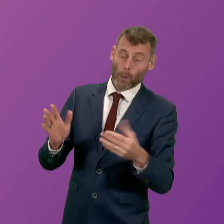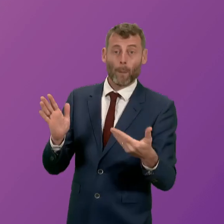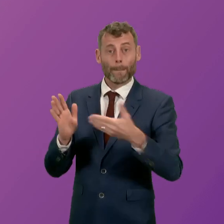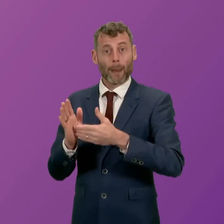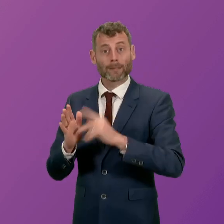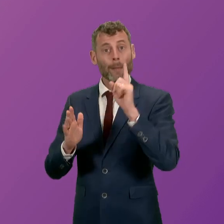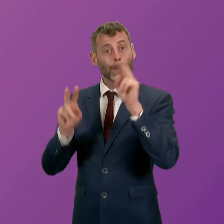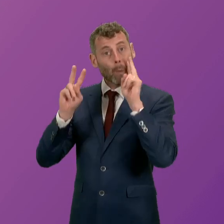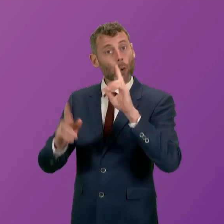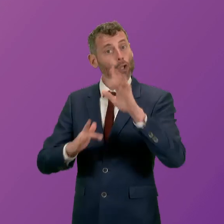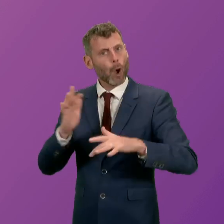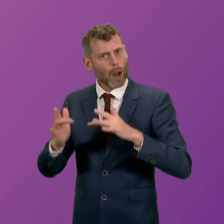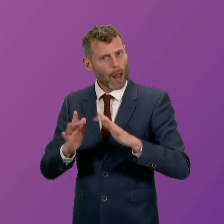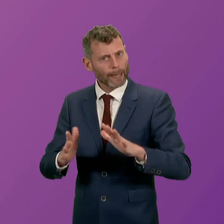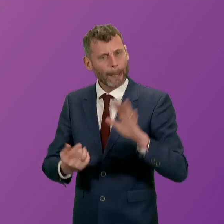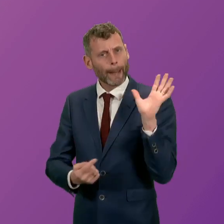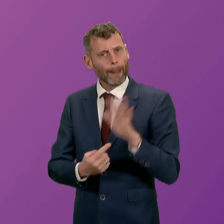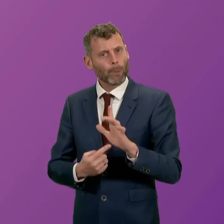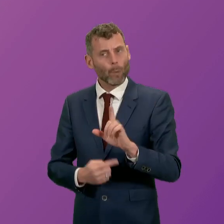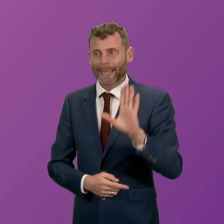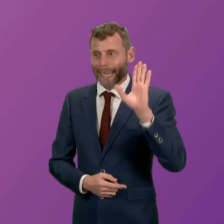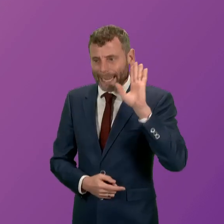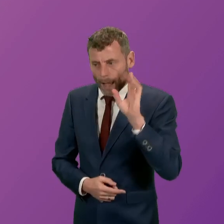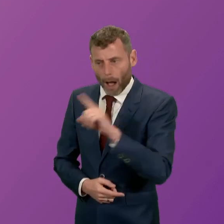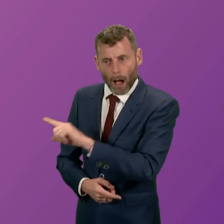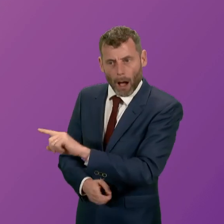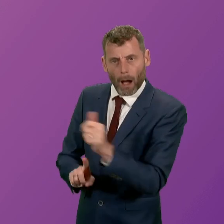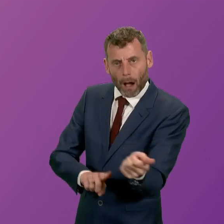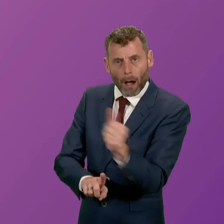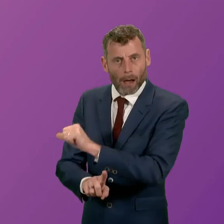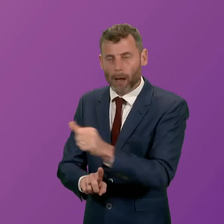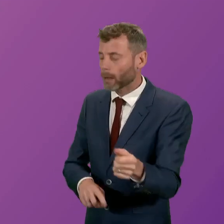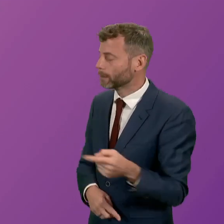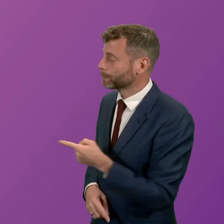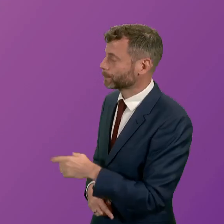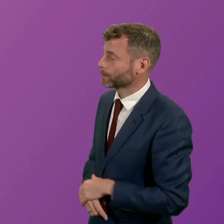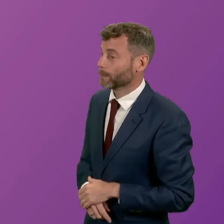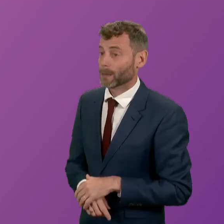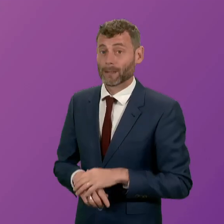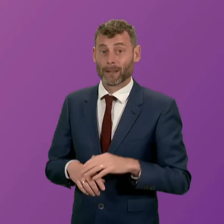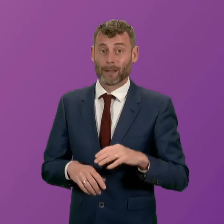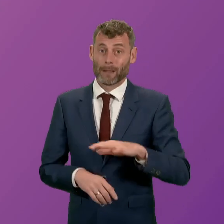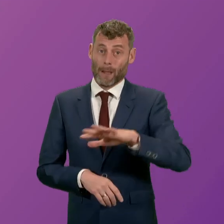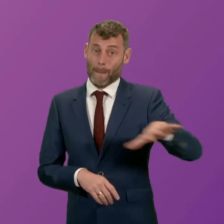Let us make sure that we can all hear what is being said. The public cast a judgment on the Conservative Party last Thursday,